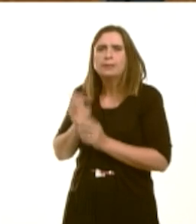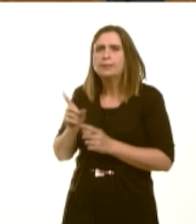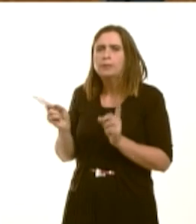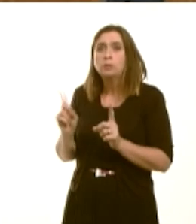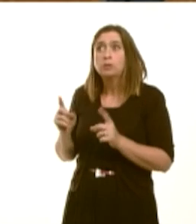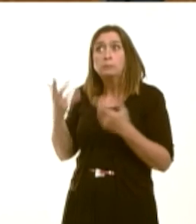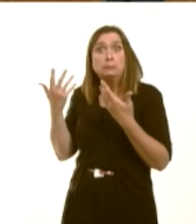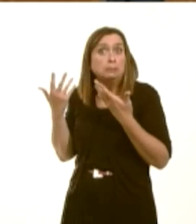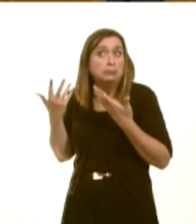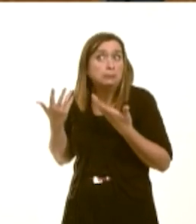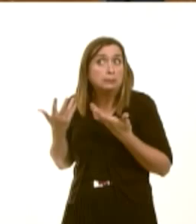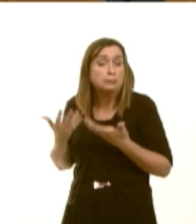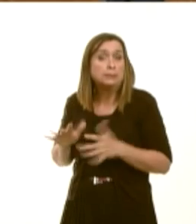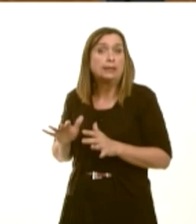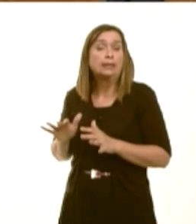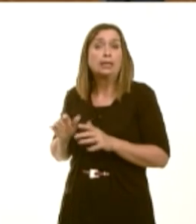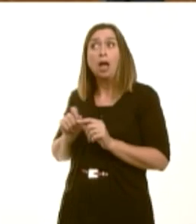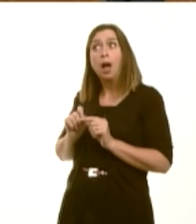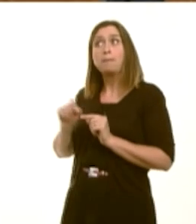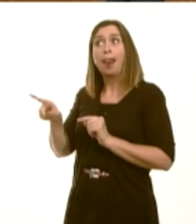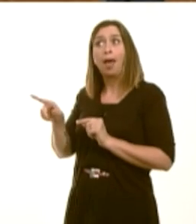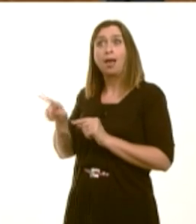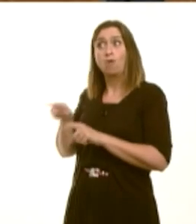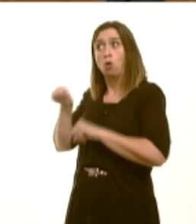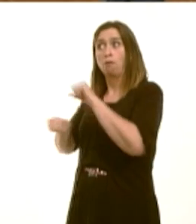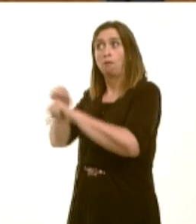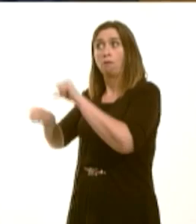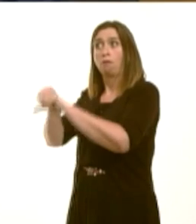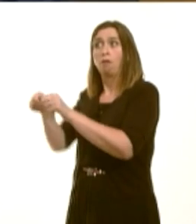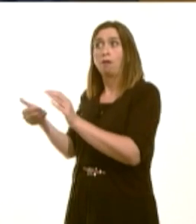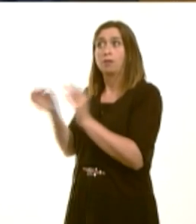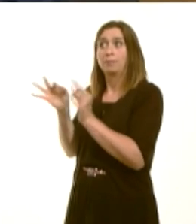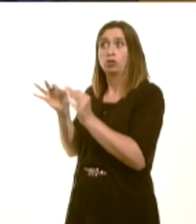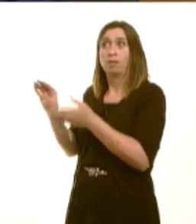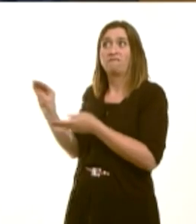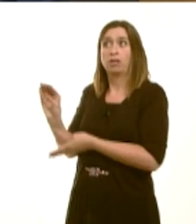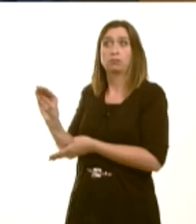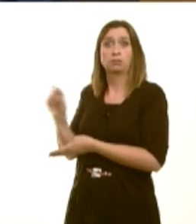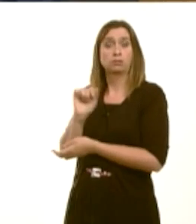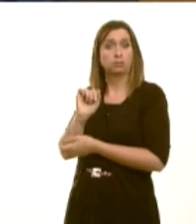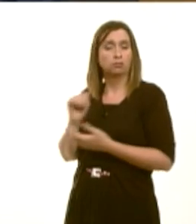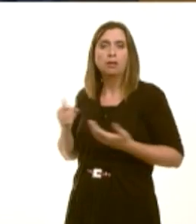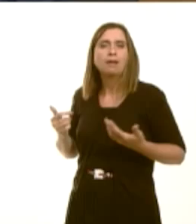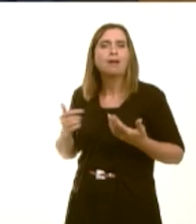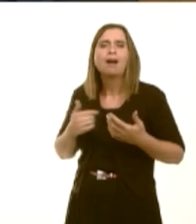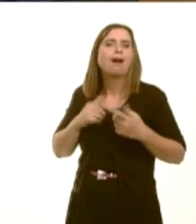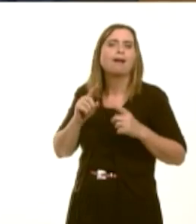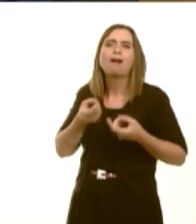was made through the existing system for funding; thatís not something Iím aware of. Without knowing the full facts, itís very difficult to comment, but, of course, for her, itís